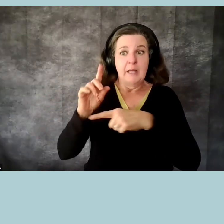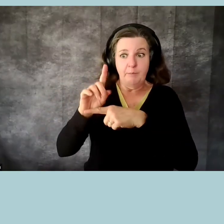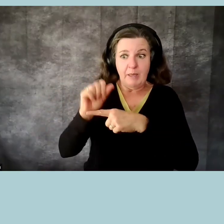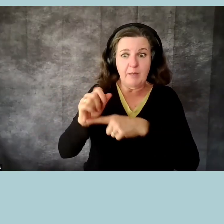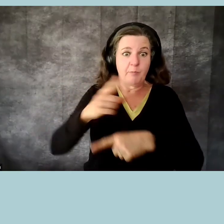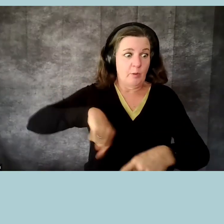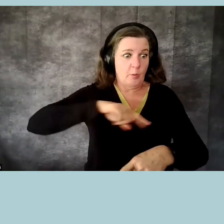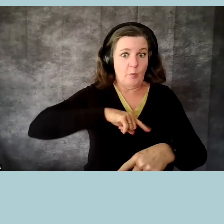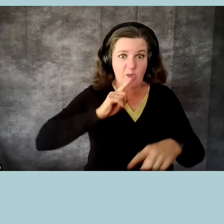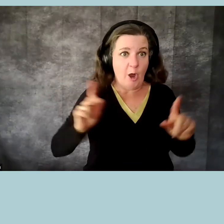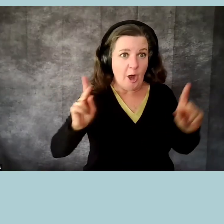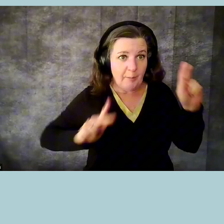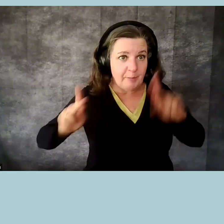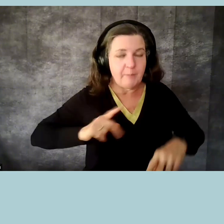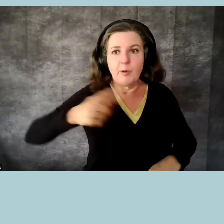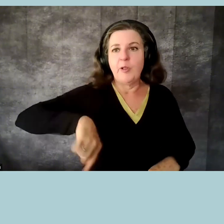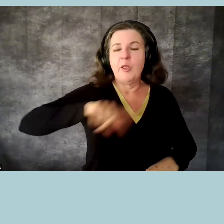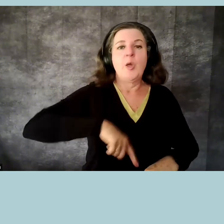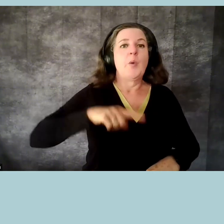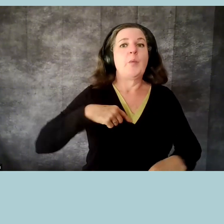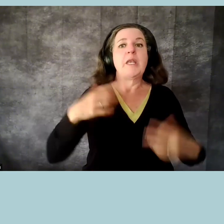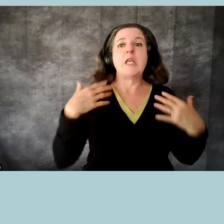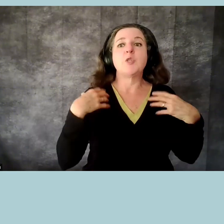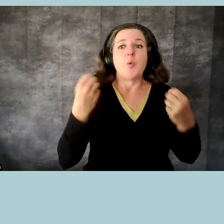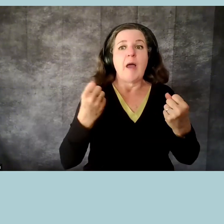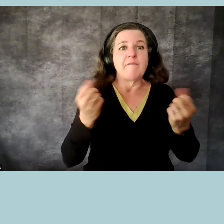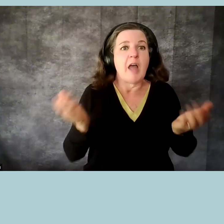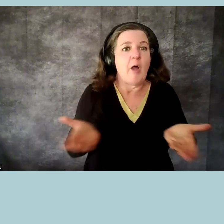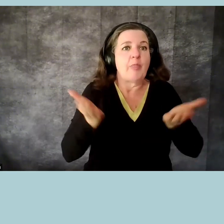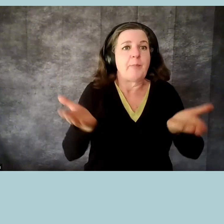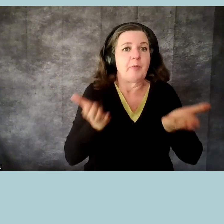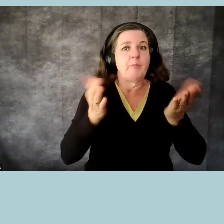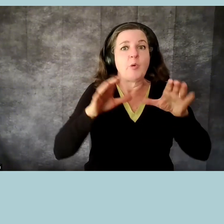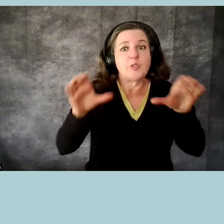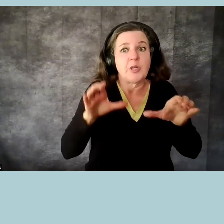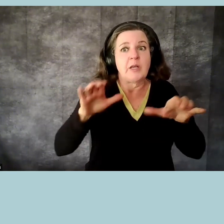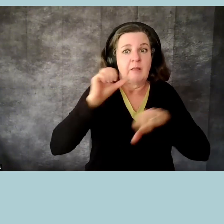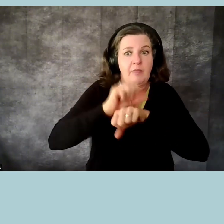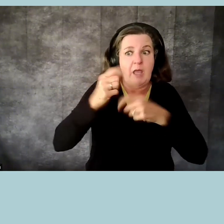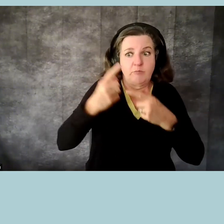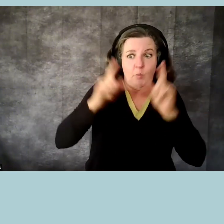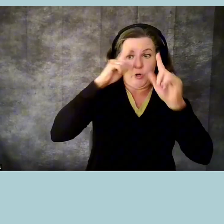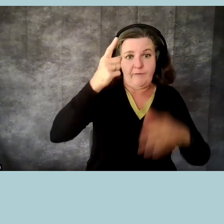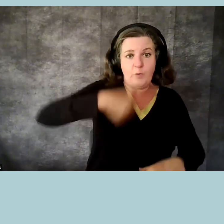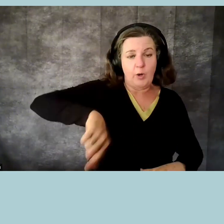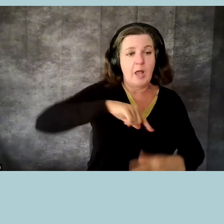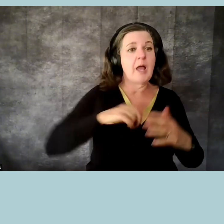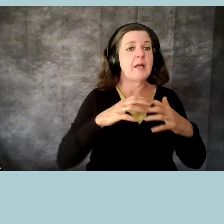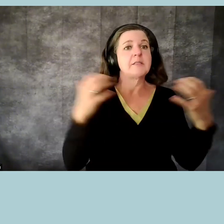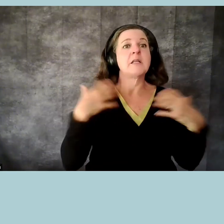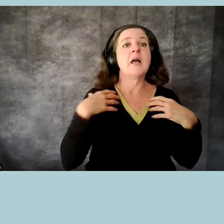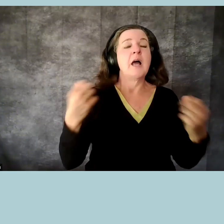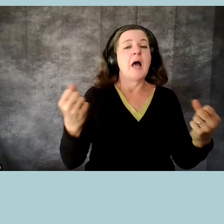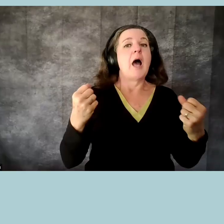need to have, you know, health promotion activities that work for us. And so a lot of the health promotion activities aren't designed for folks with different